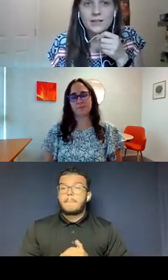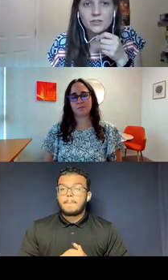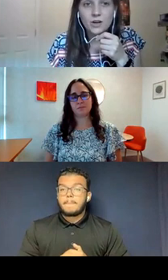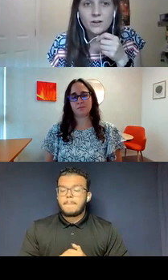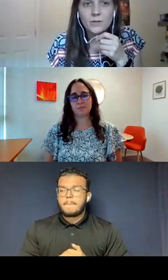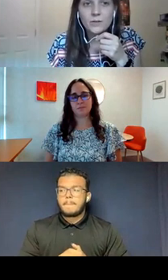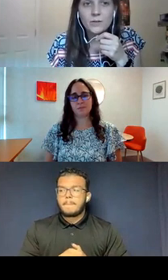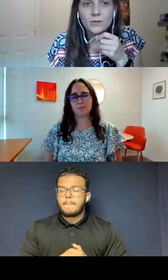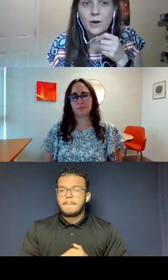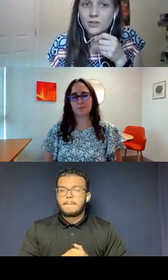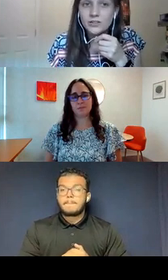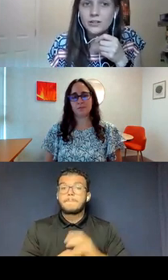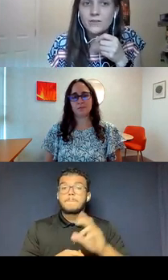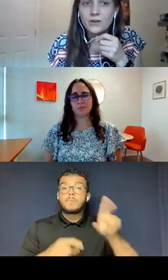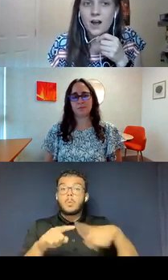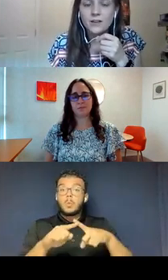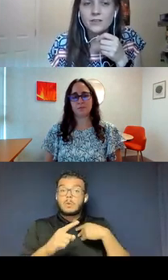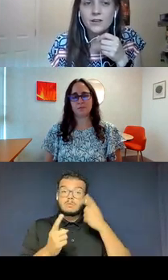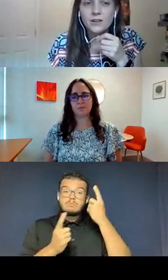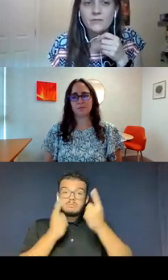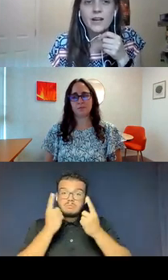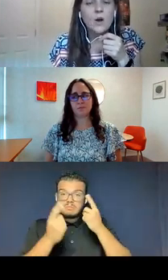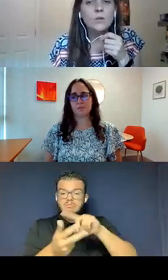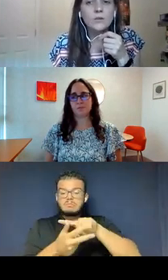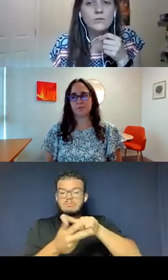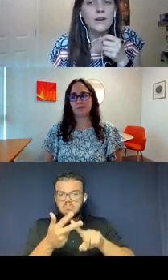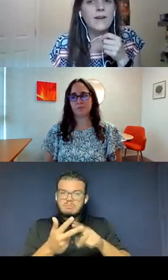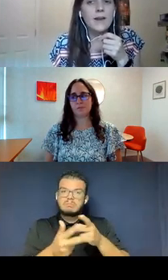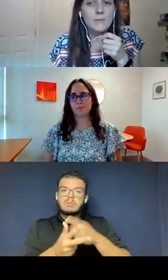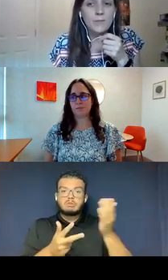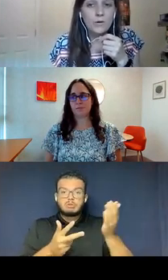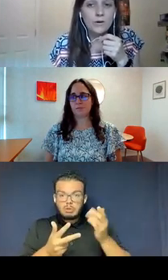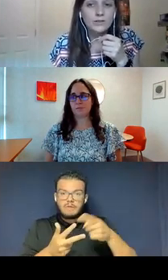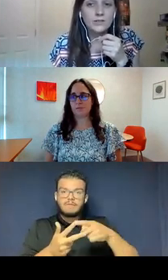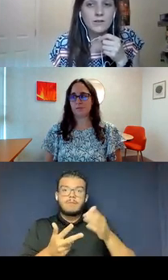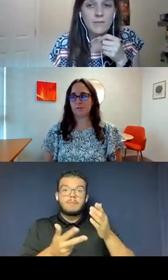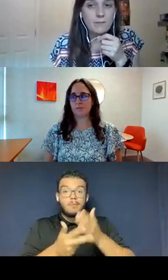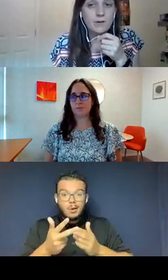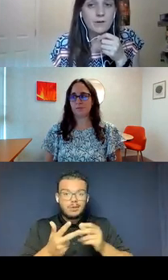as served, partially served, or not served, it's also very important to remember